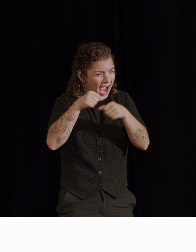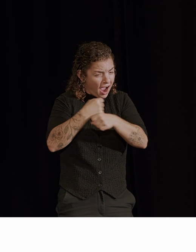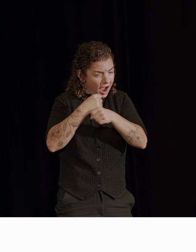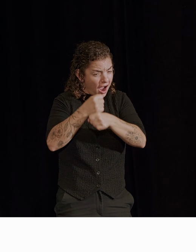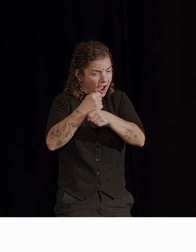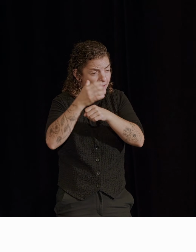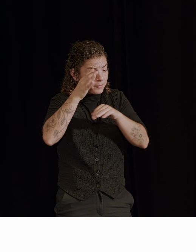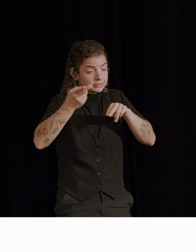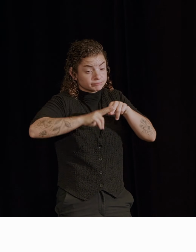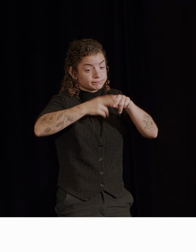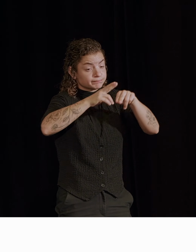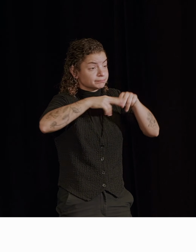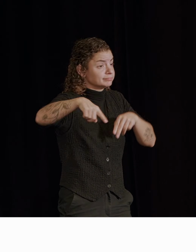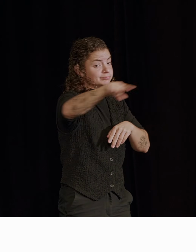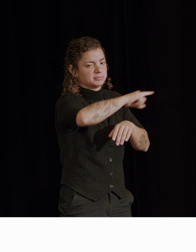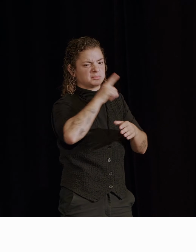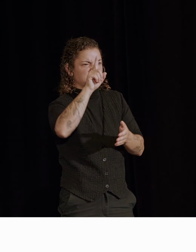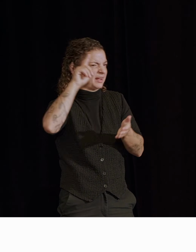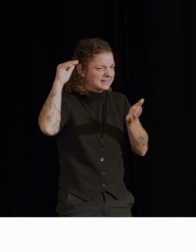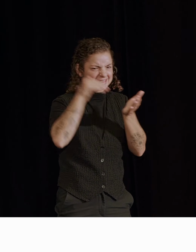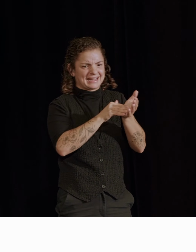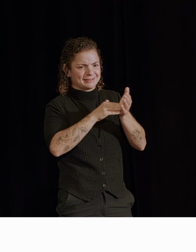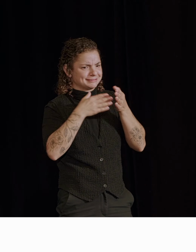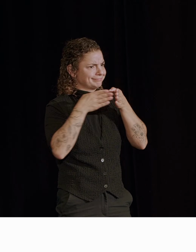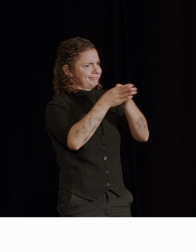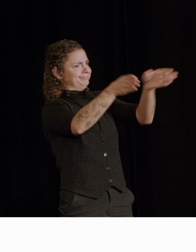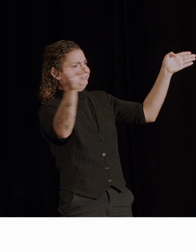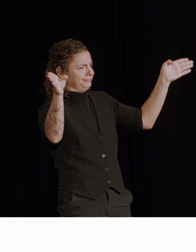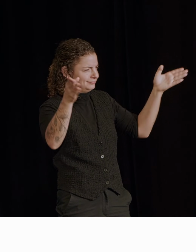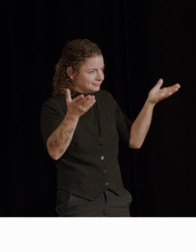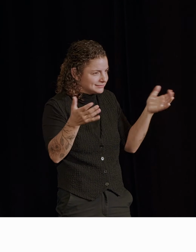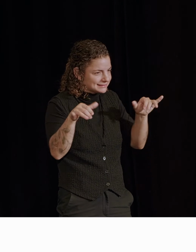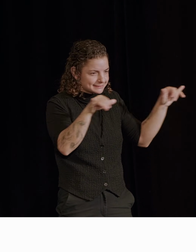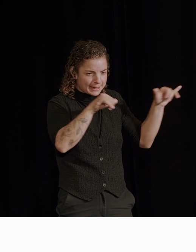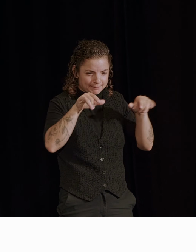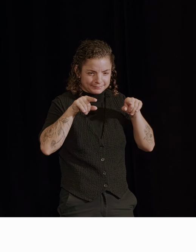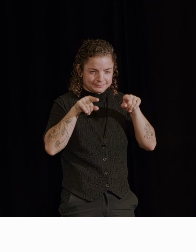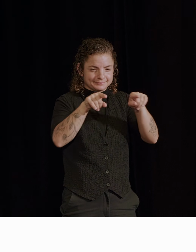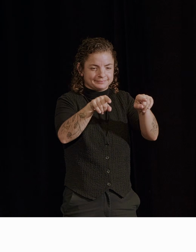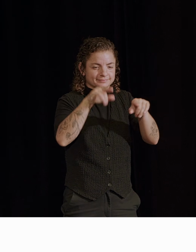devices that have done similar things in the past have been expensive. It's not because of greed.